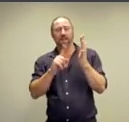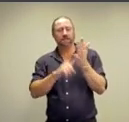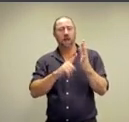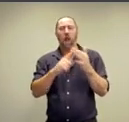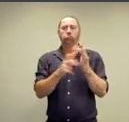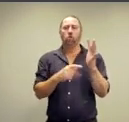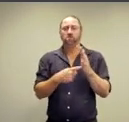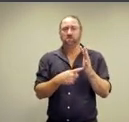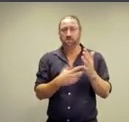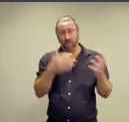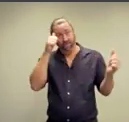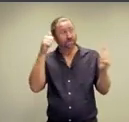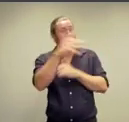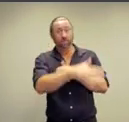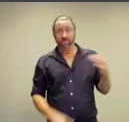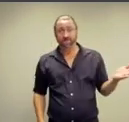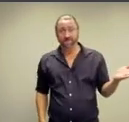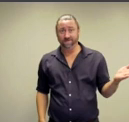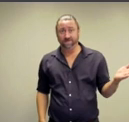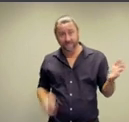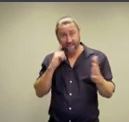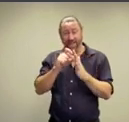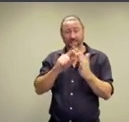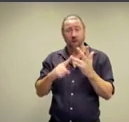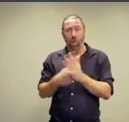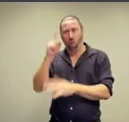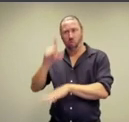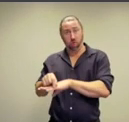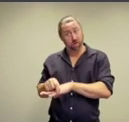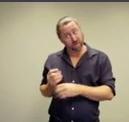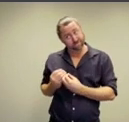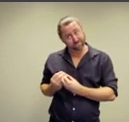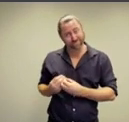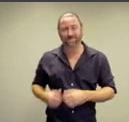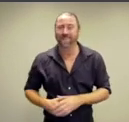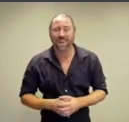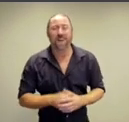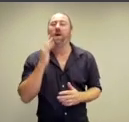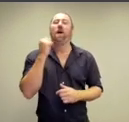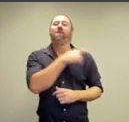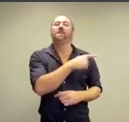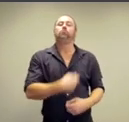continues today. So who's the joke on there, Dior? Anyway